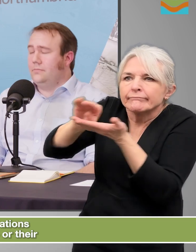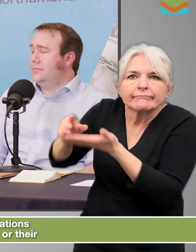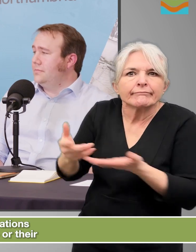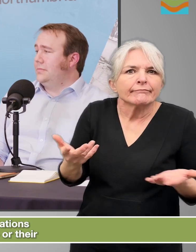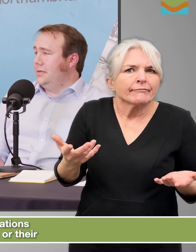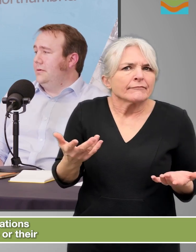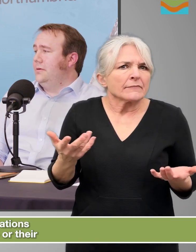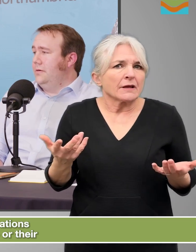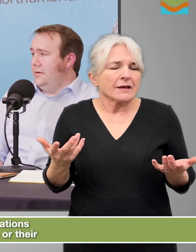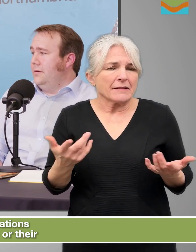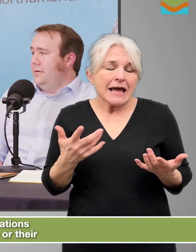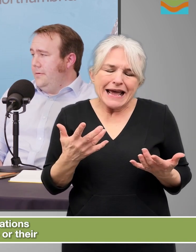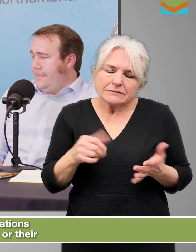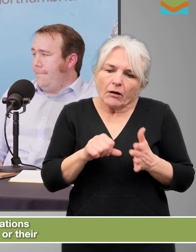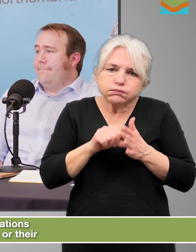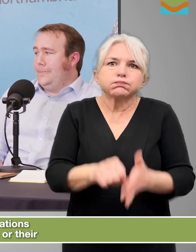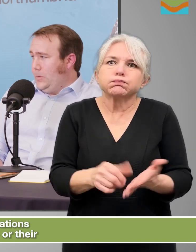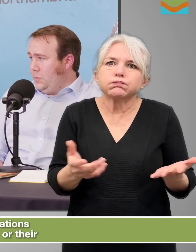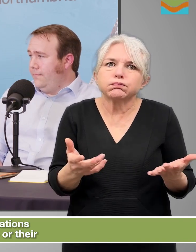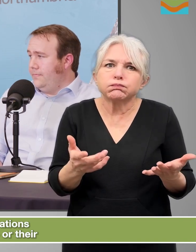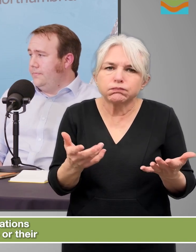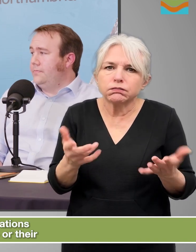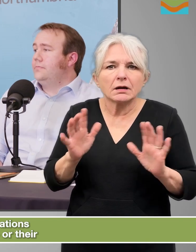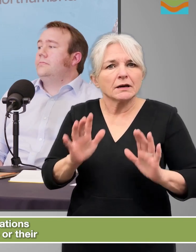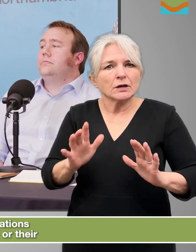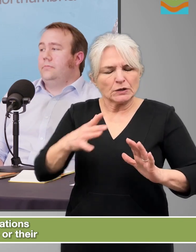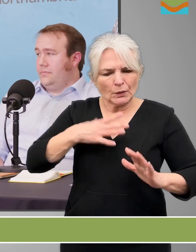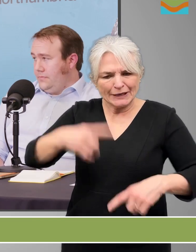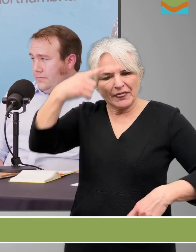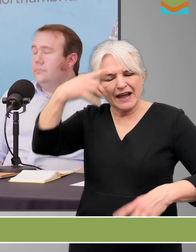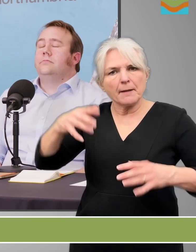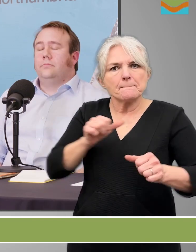It creates a space for organisations that don't have the intelligence or their own systems,